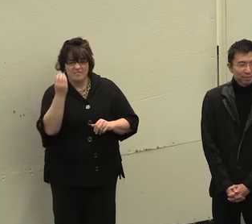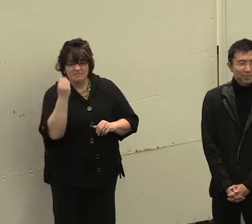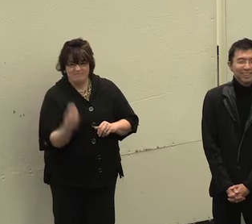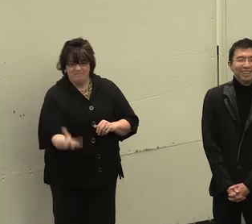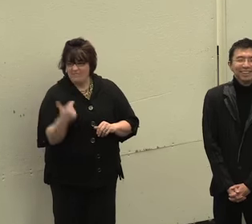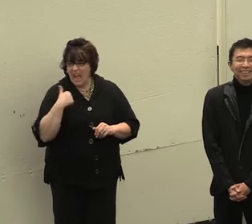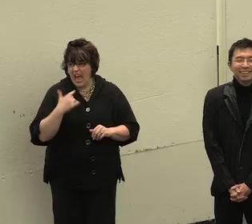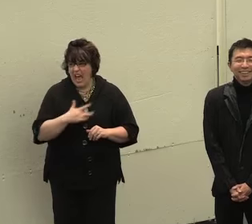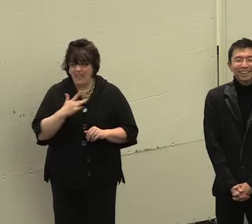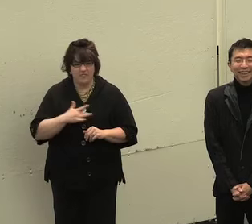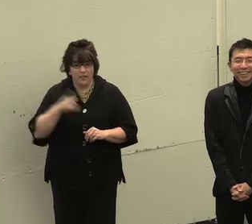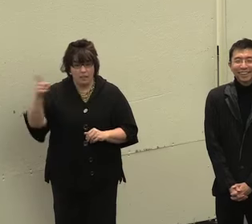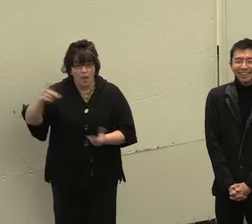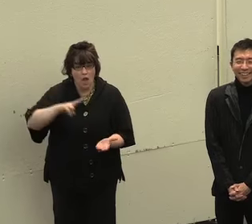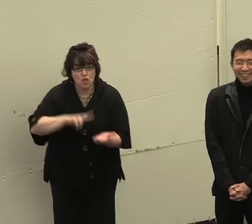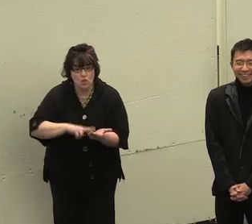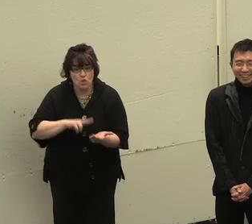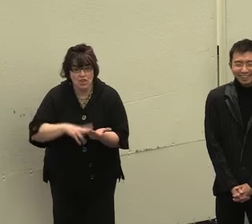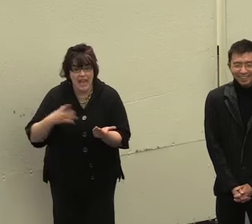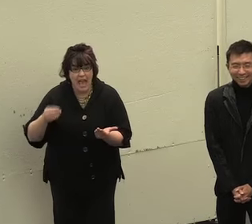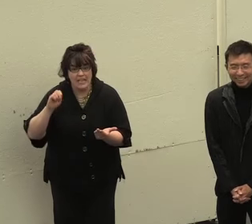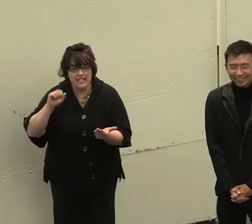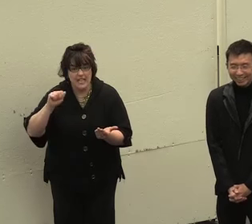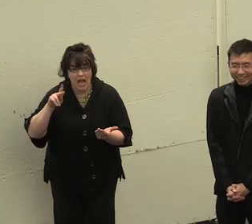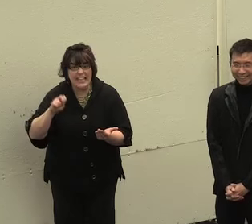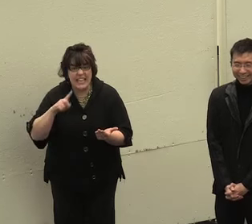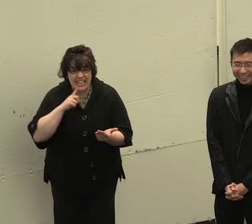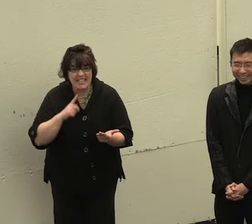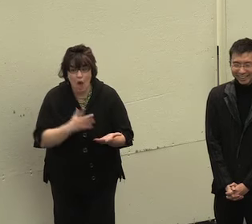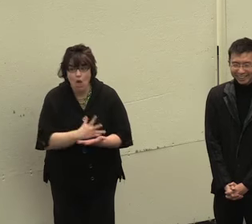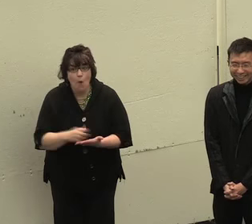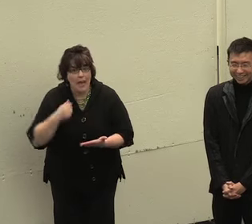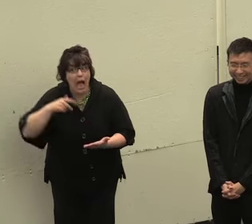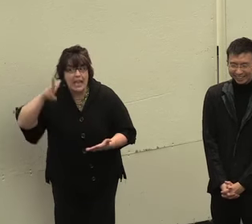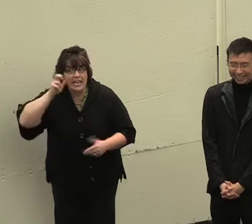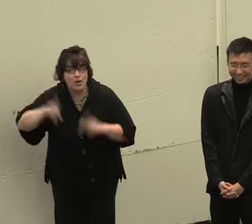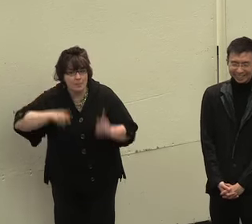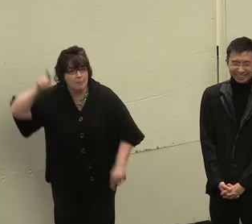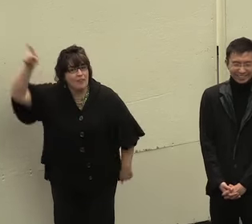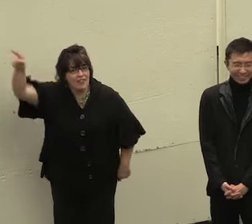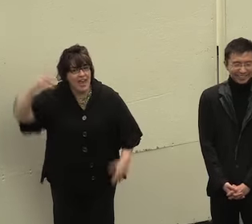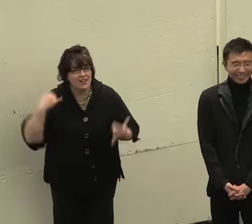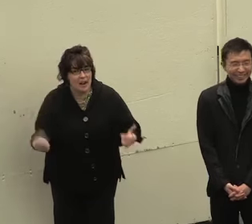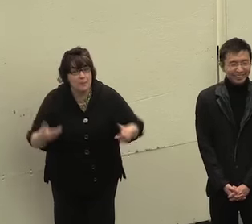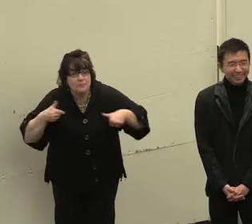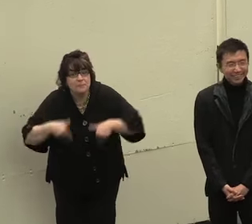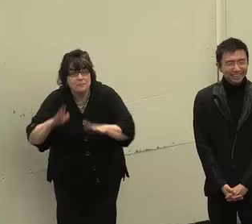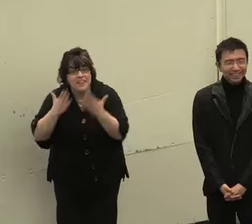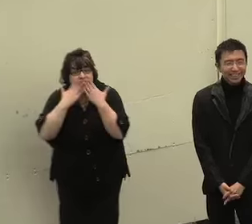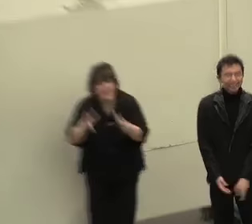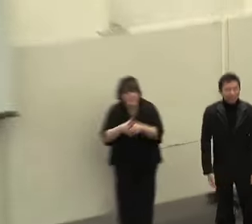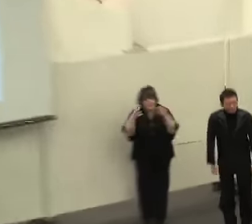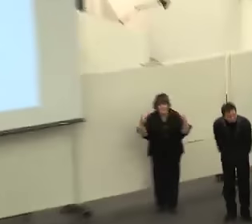or any sake left, because I can hear the people who got in there ahead of us. So thanks again, and please enjoy the evening.